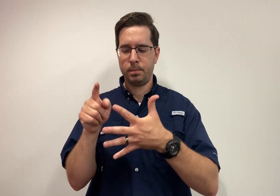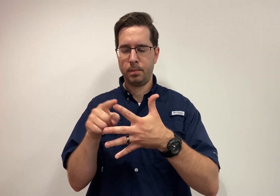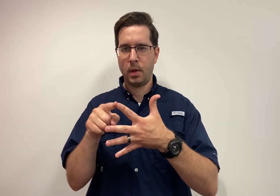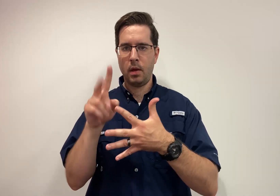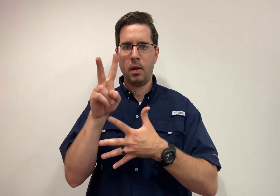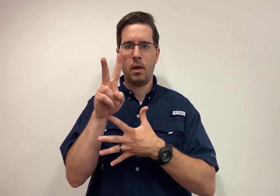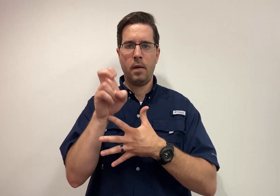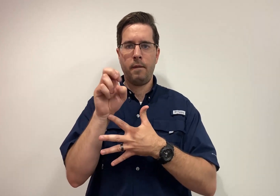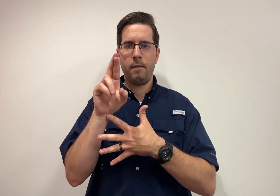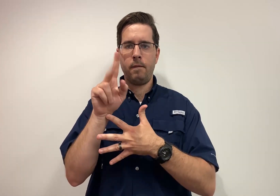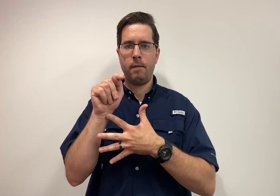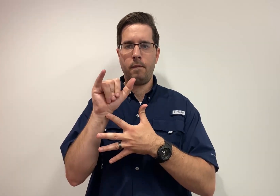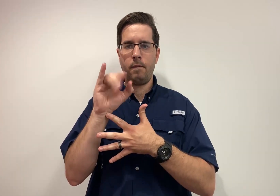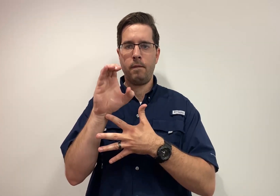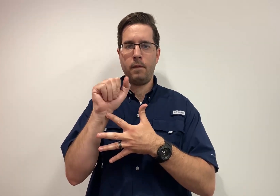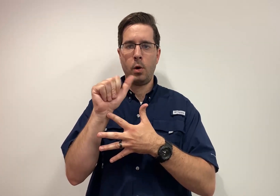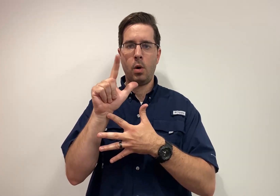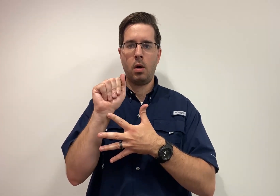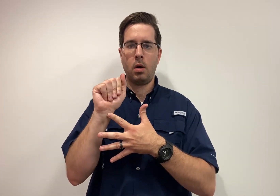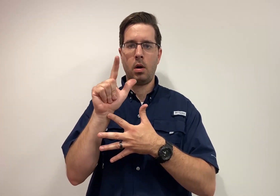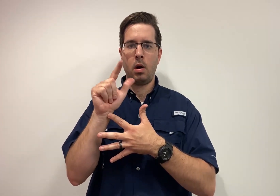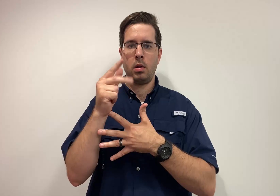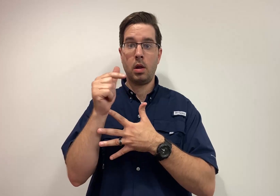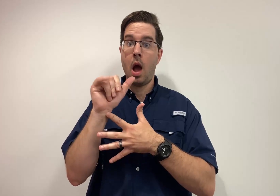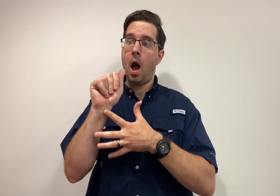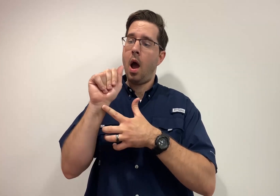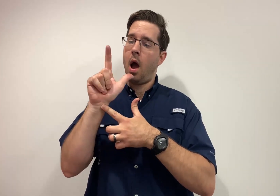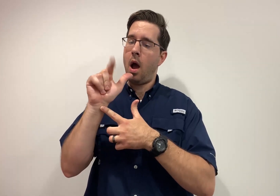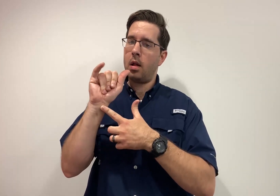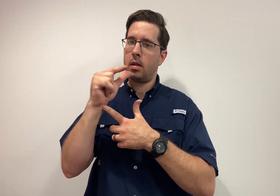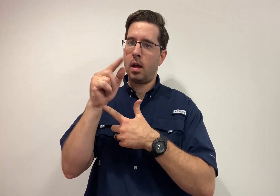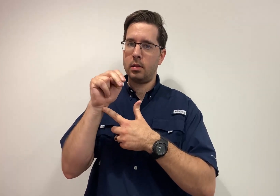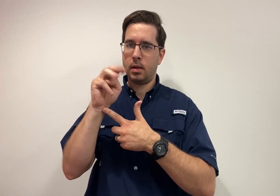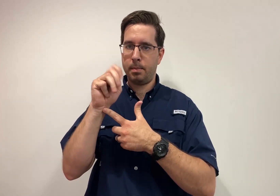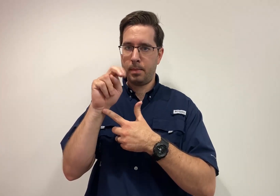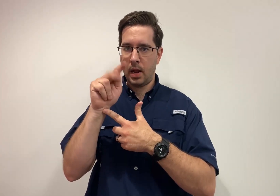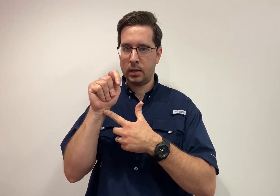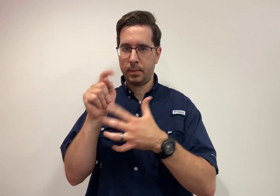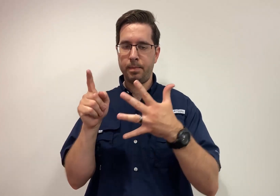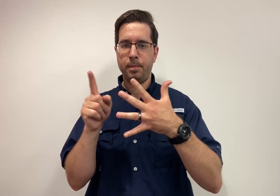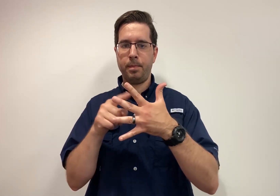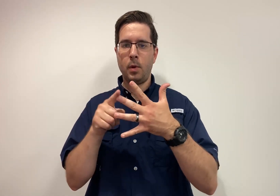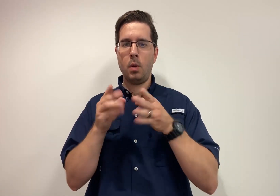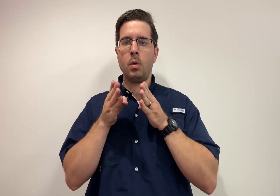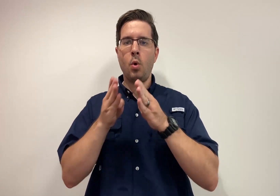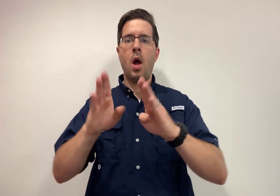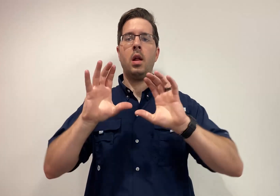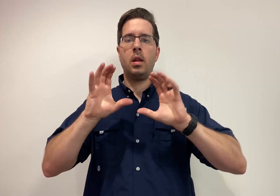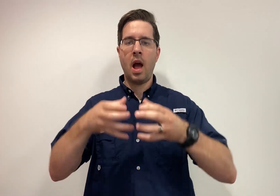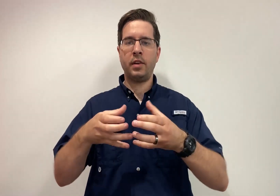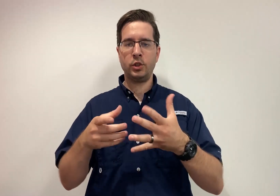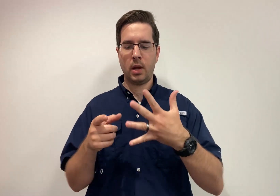(2) vertical alignment, (3) road classification,